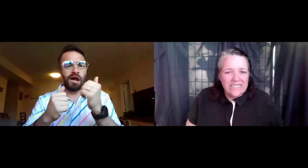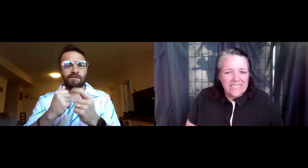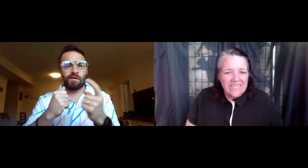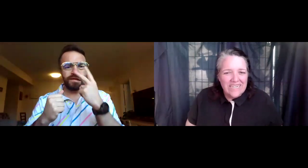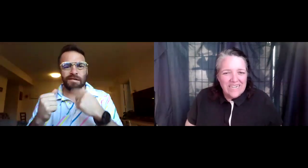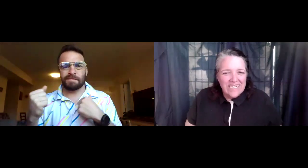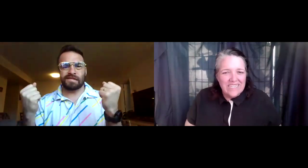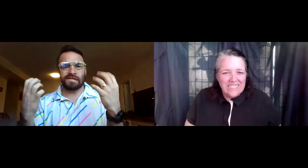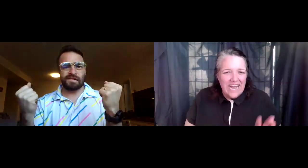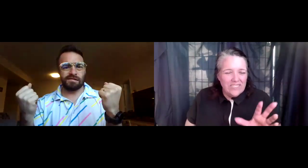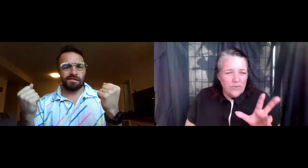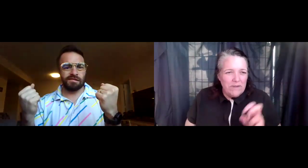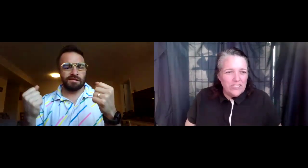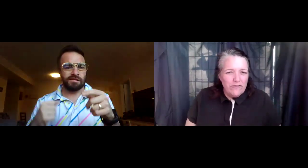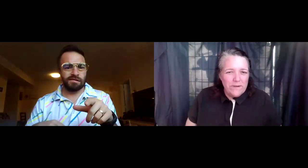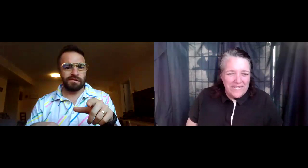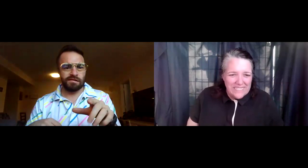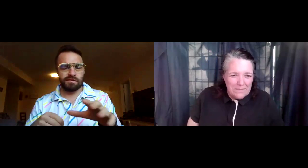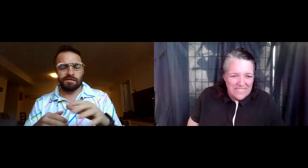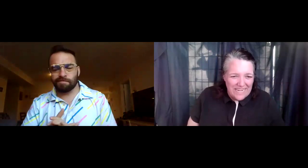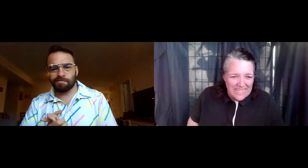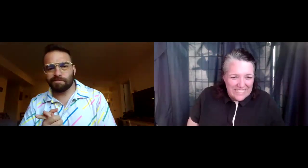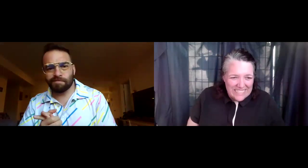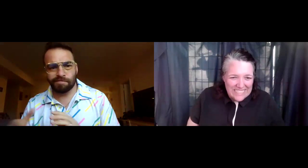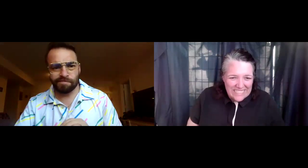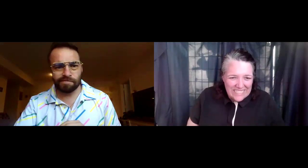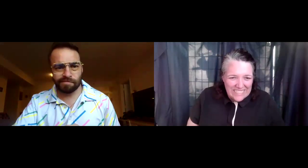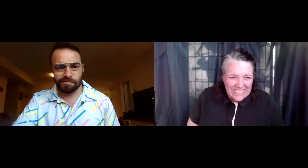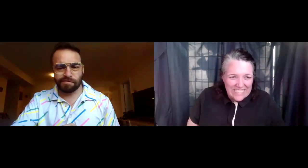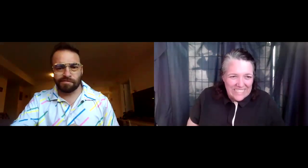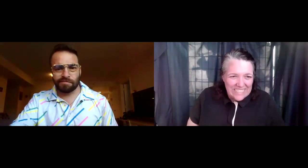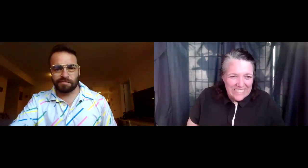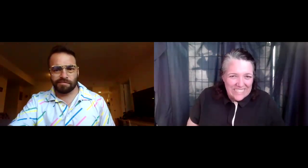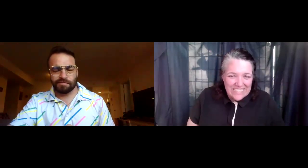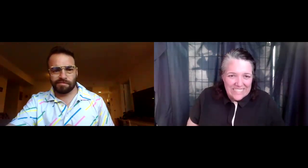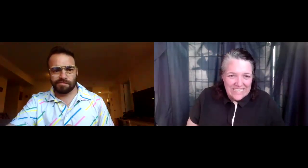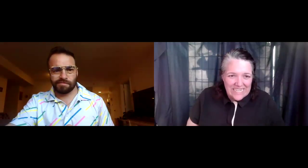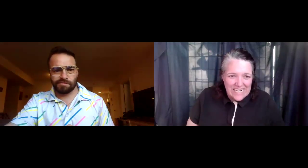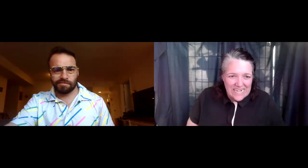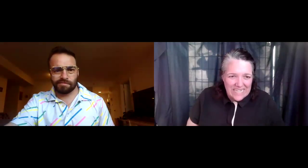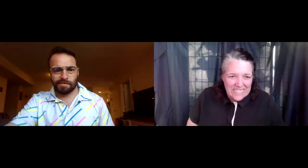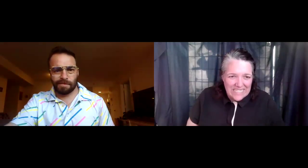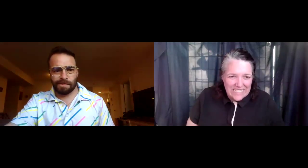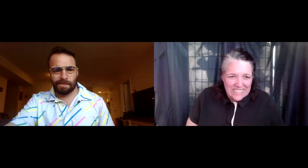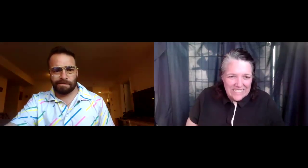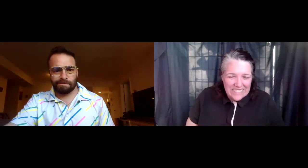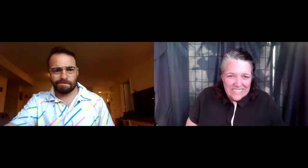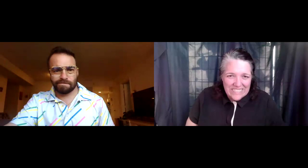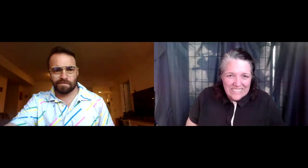Yeah, just turn off, stop sharing. I just want to make sure everyone can see me signing.